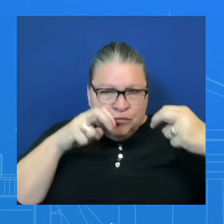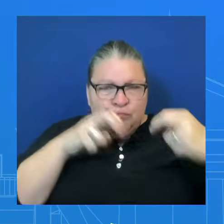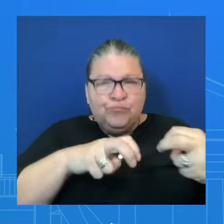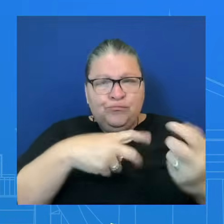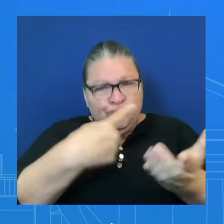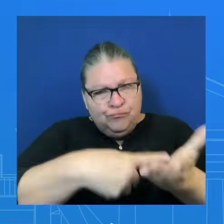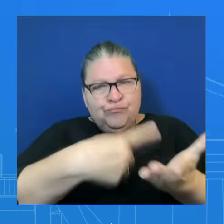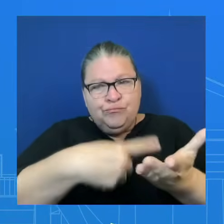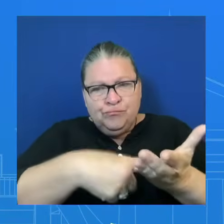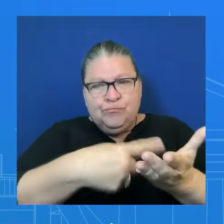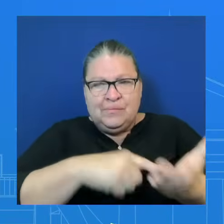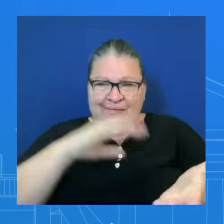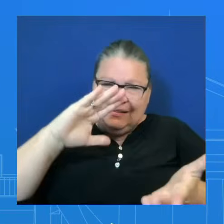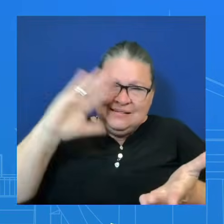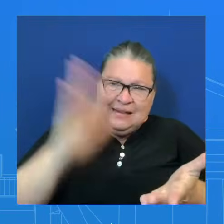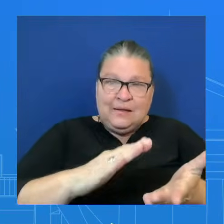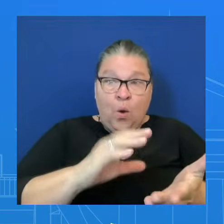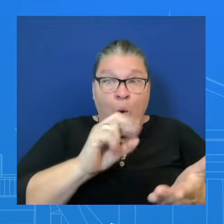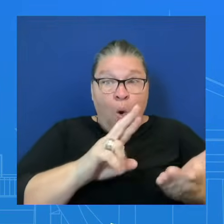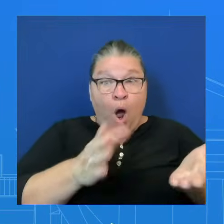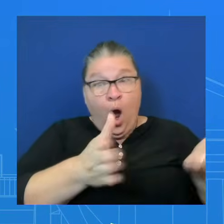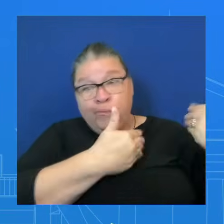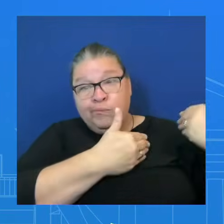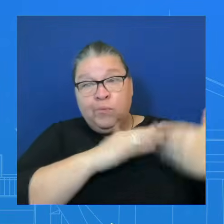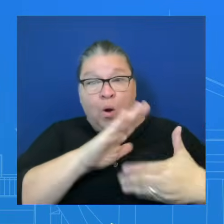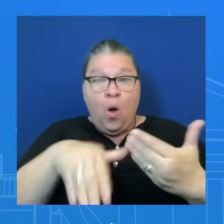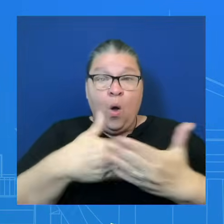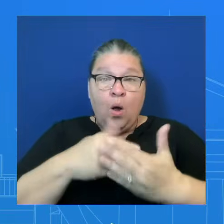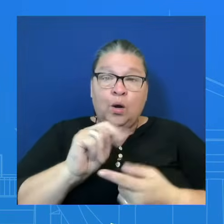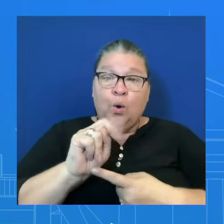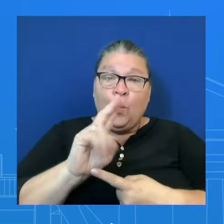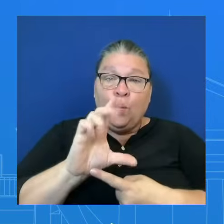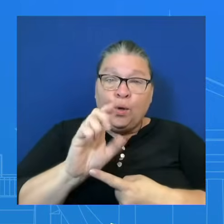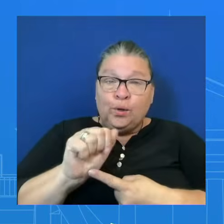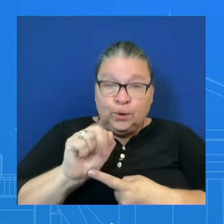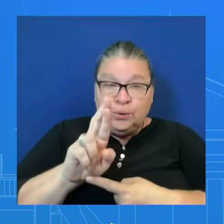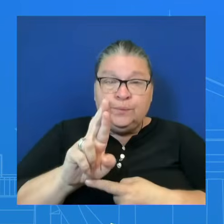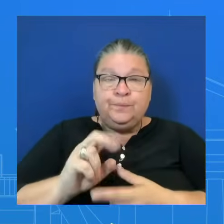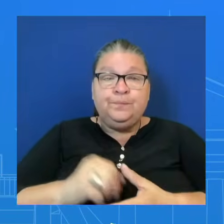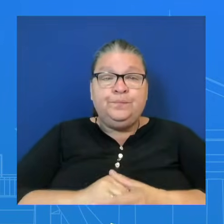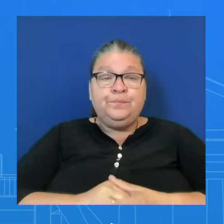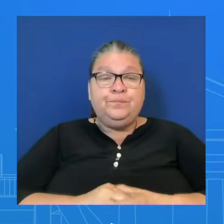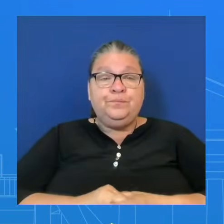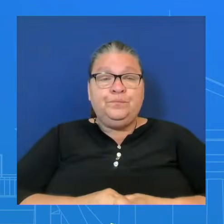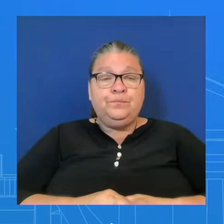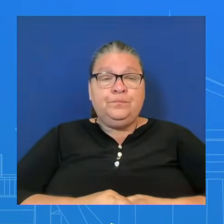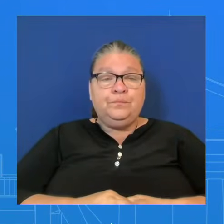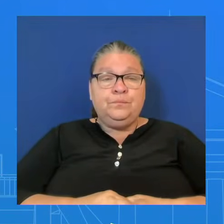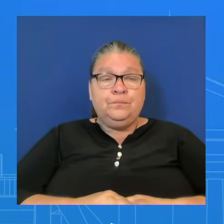The Press: Yeah. John, I just want to ask -- go back on the China question. Is there some possibility of sequencing the visits differently?